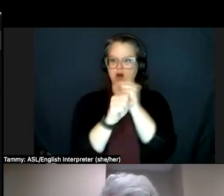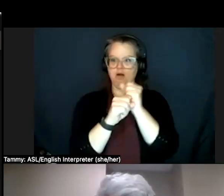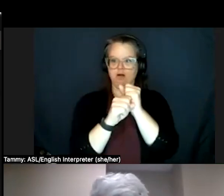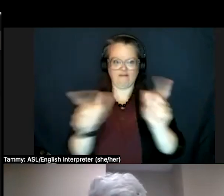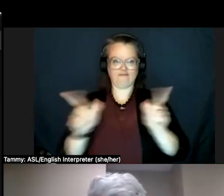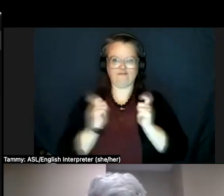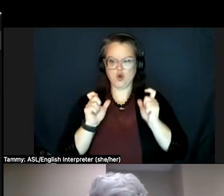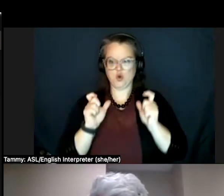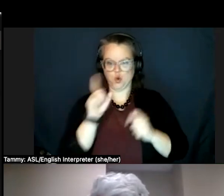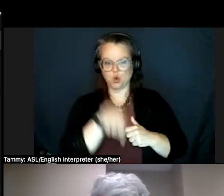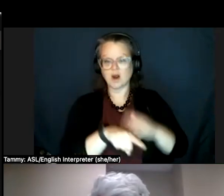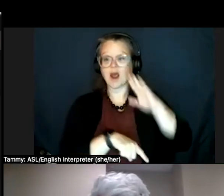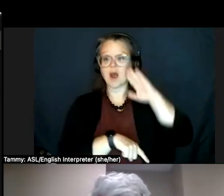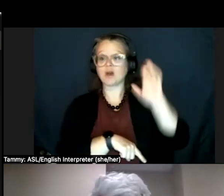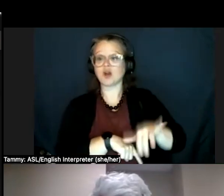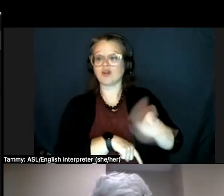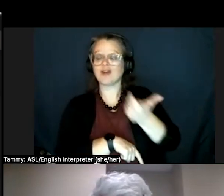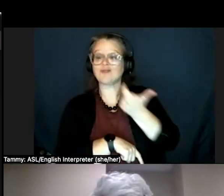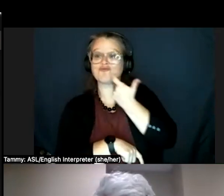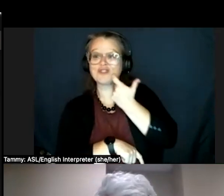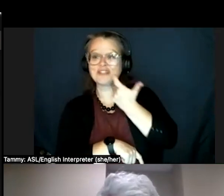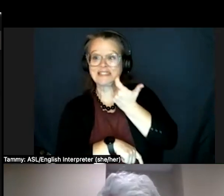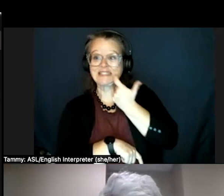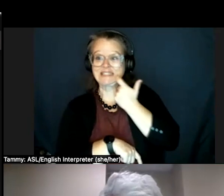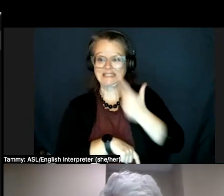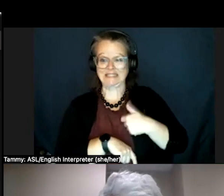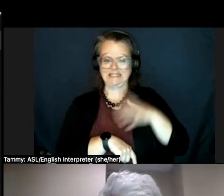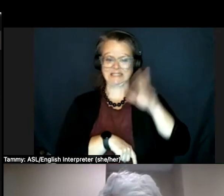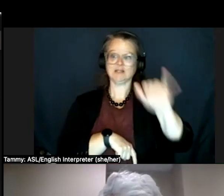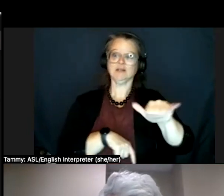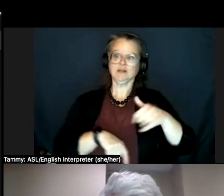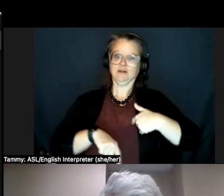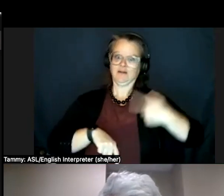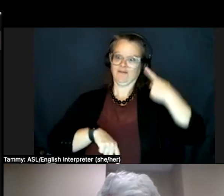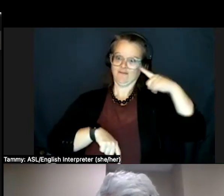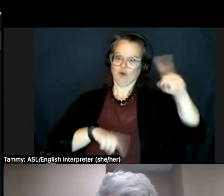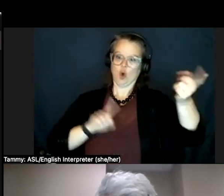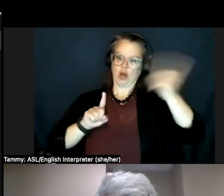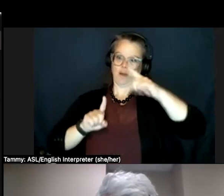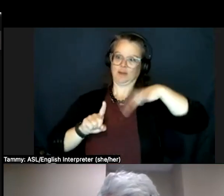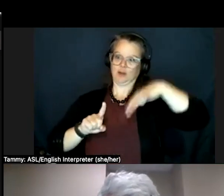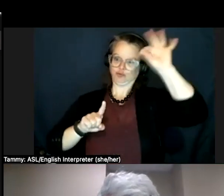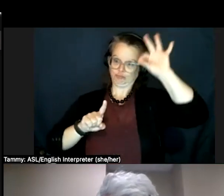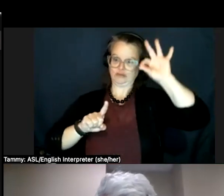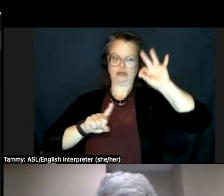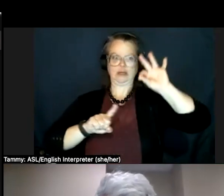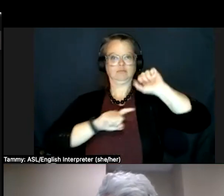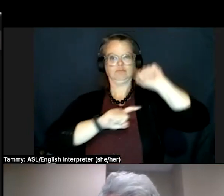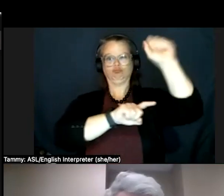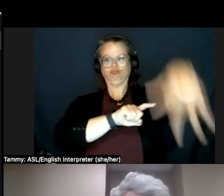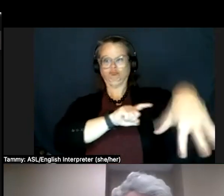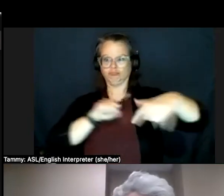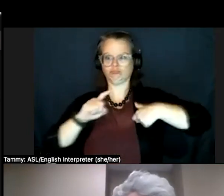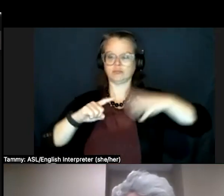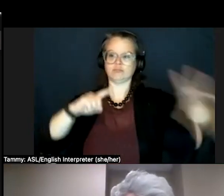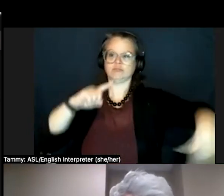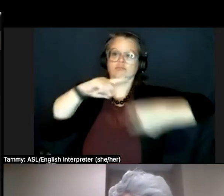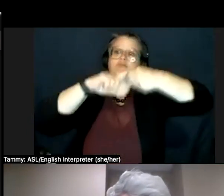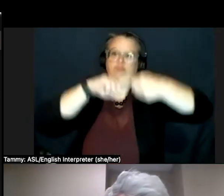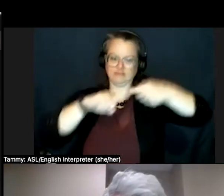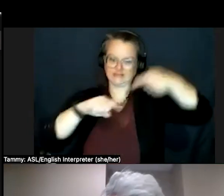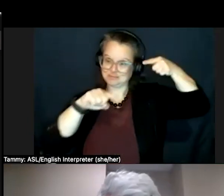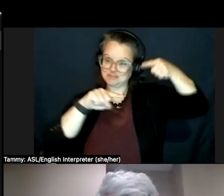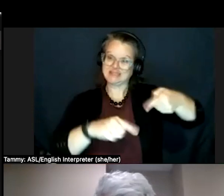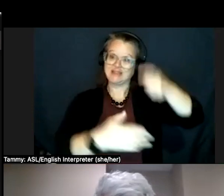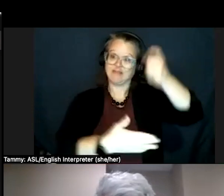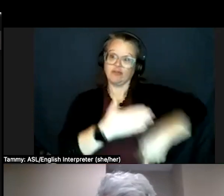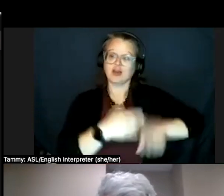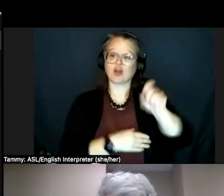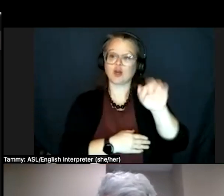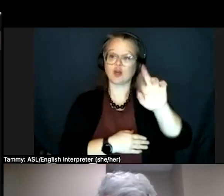last little while, with the different stresses on supply chains to and from Ukraine and Russia,